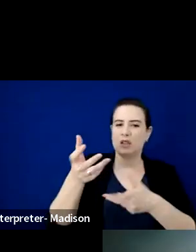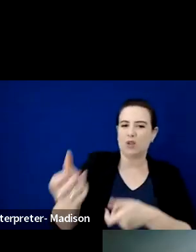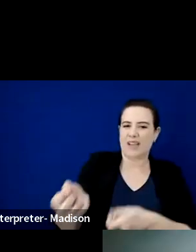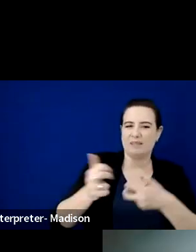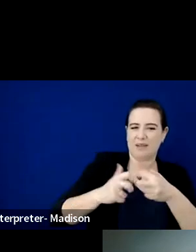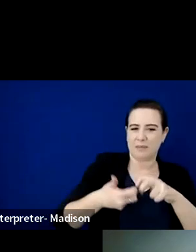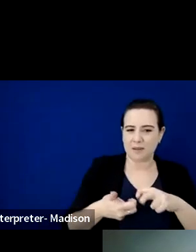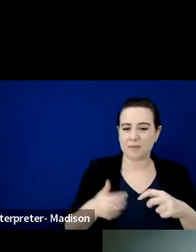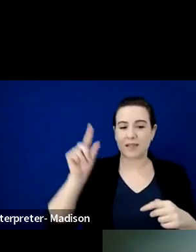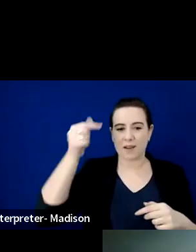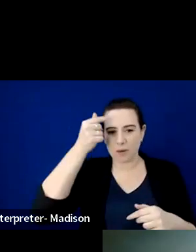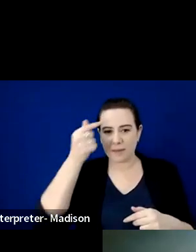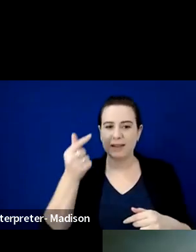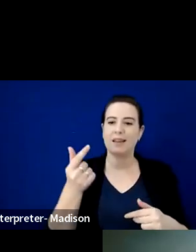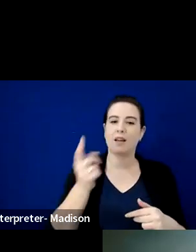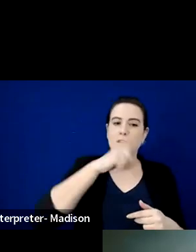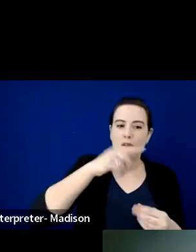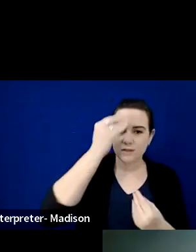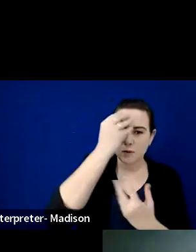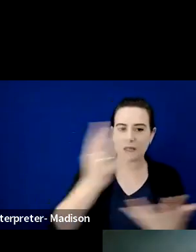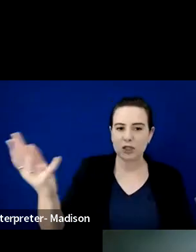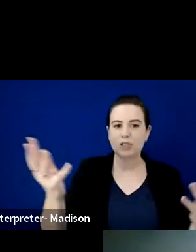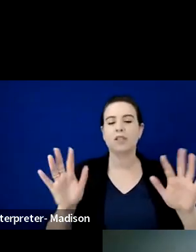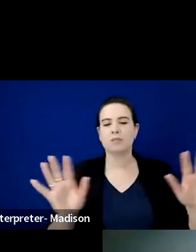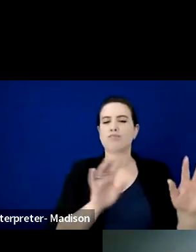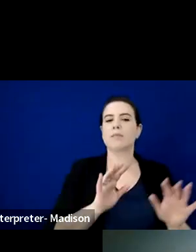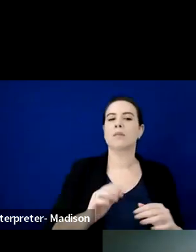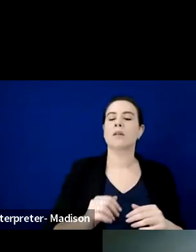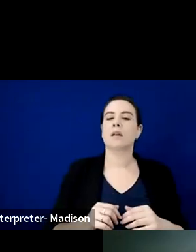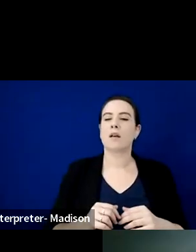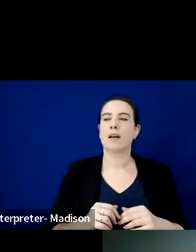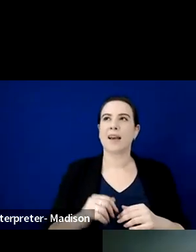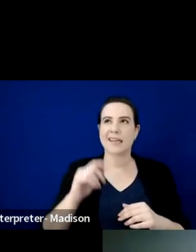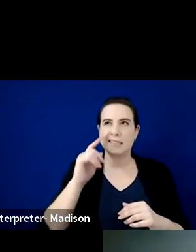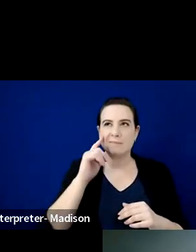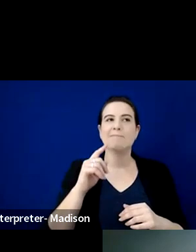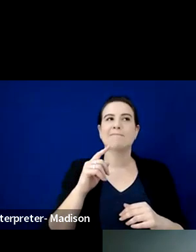Pat, this makes me want to go to a question I had for later on but move it up.